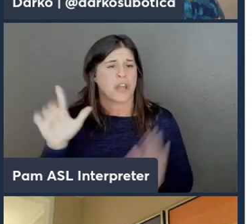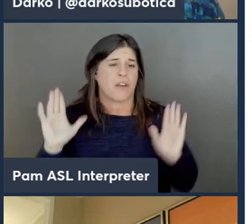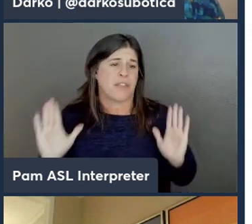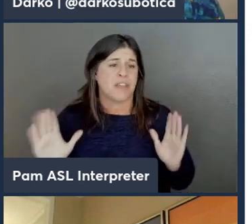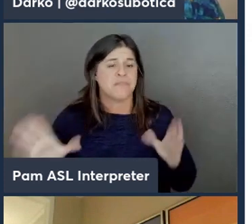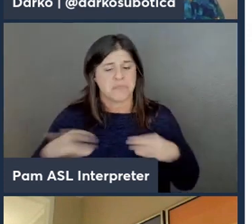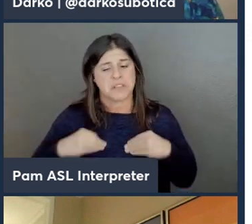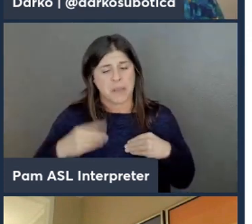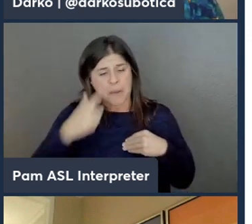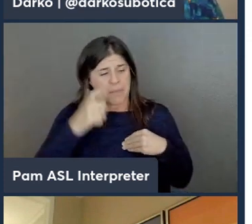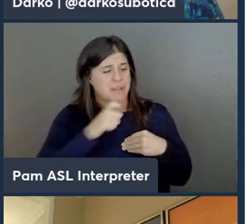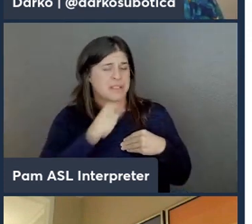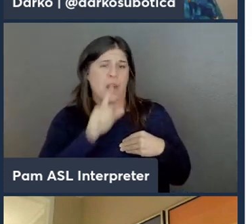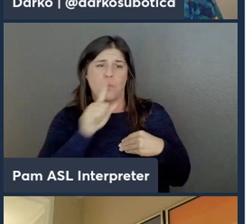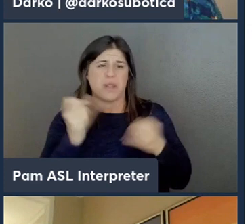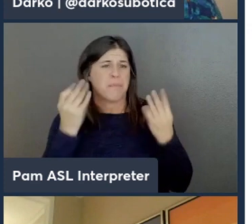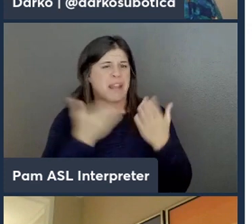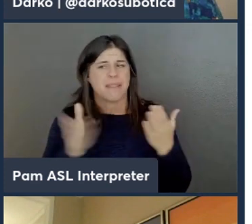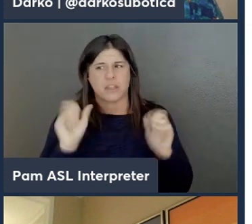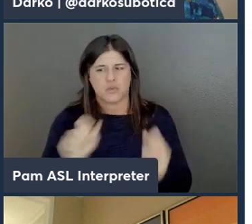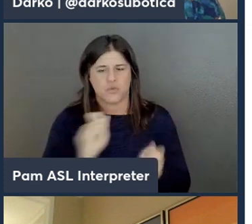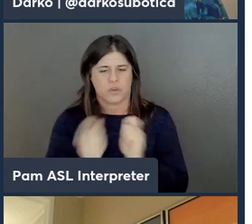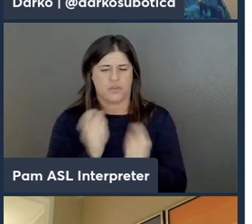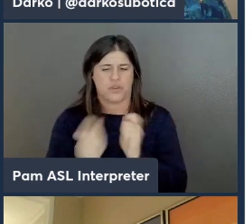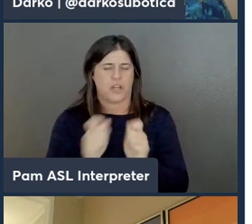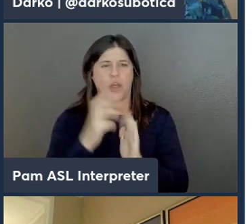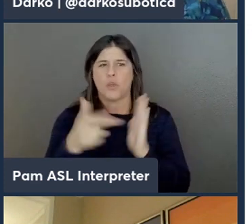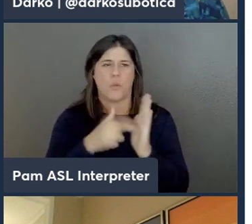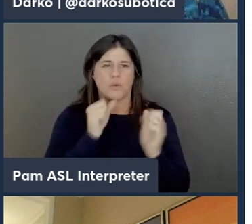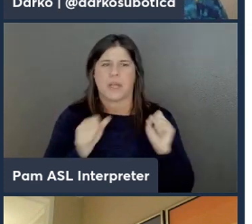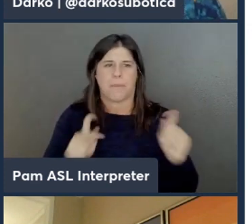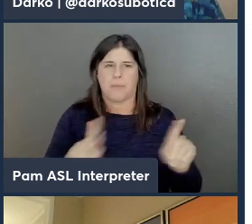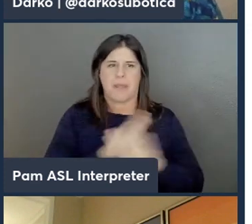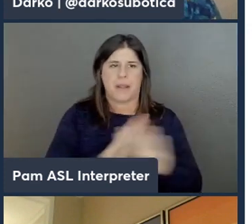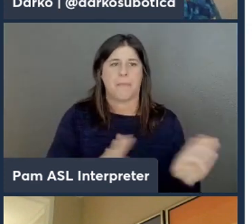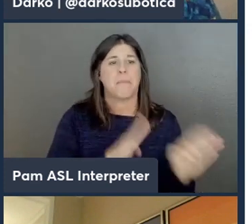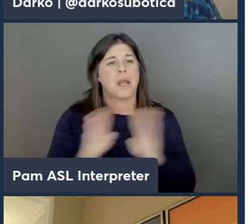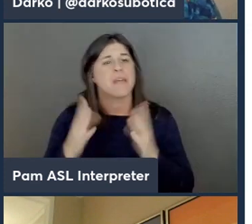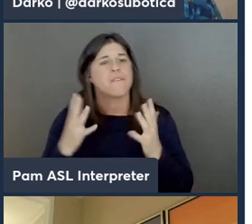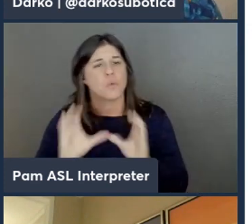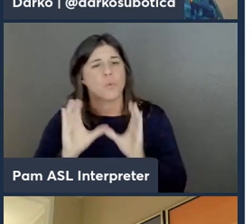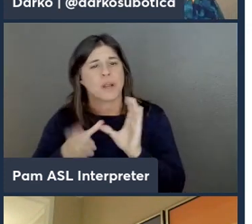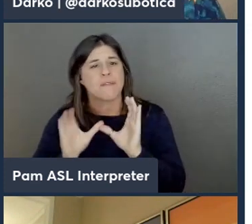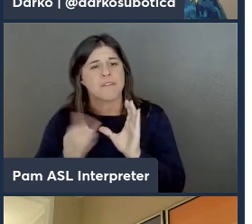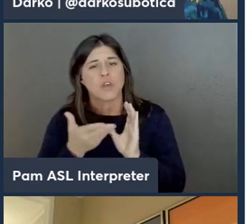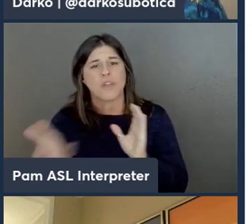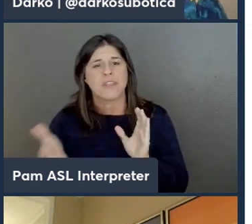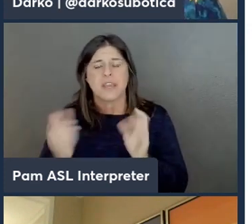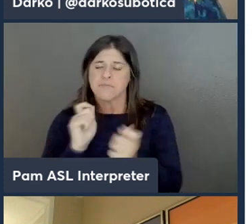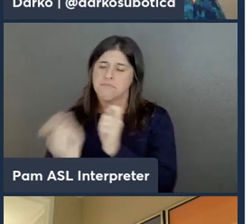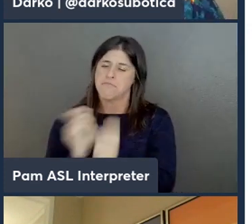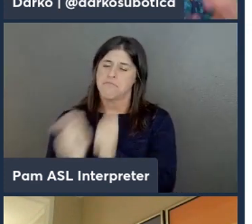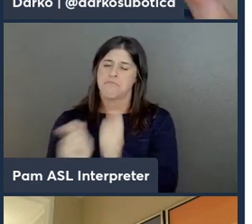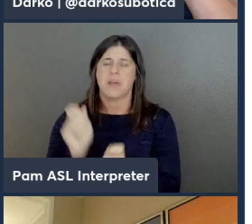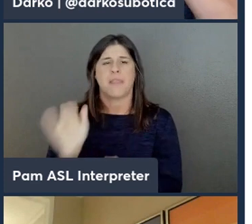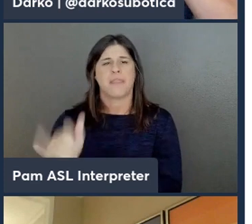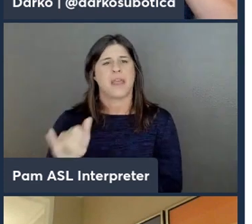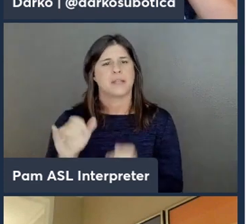because there's not much things you can do, if the roles did not allow it, but if you wanna configured things, so that, that has way more privileges.